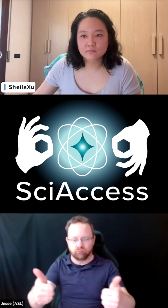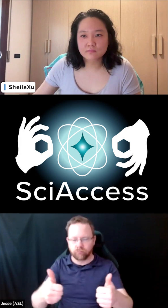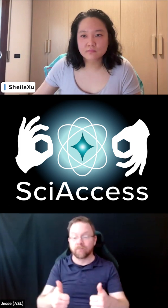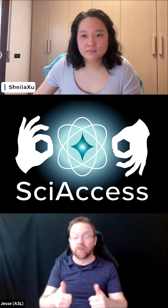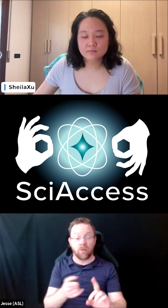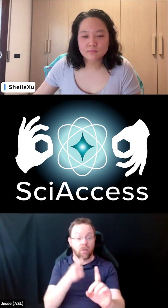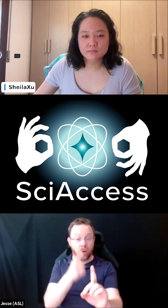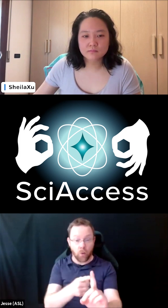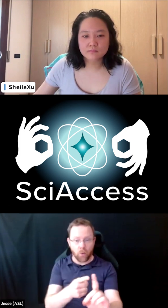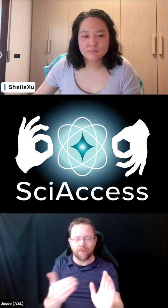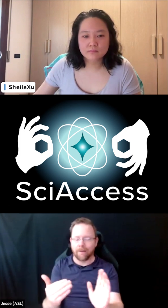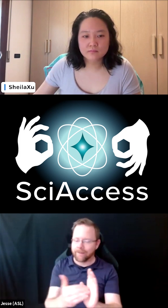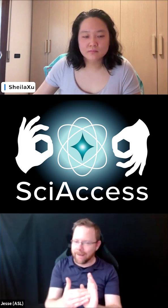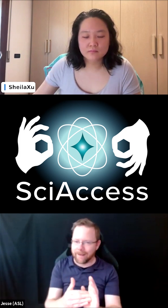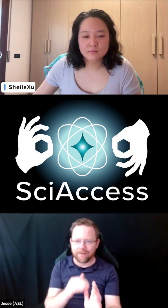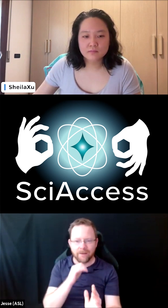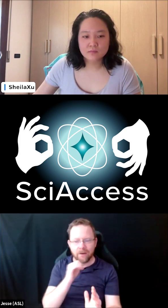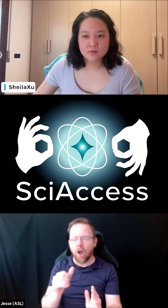people in space and say yea, we were there.